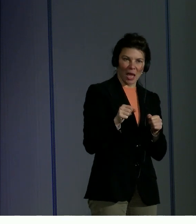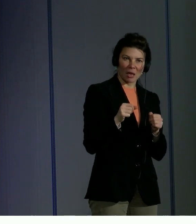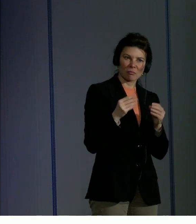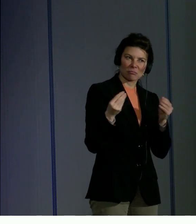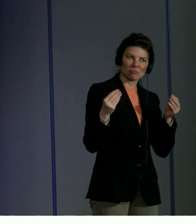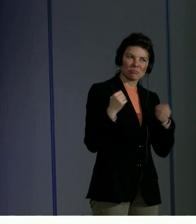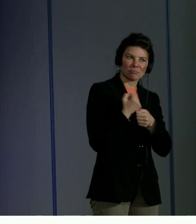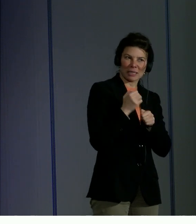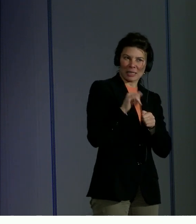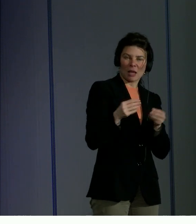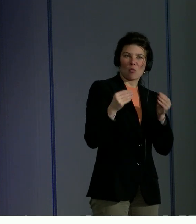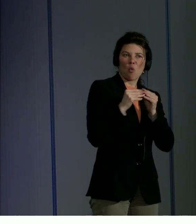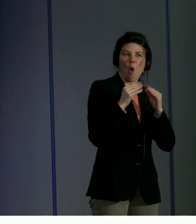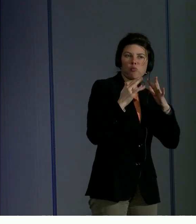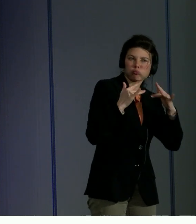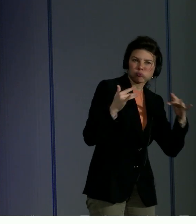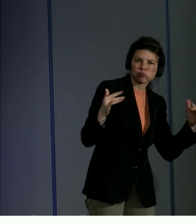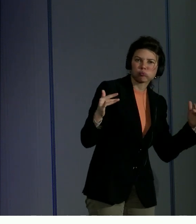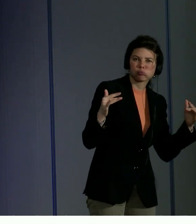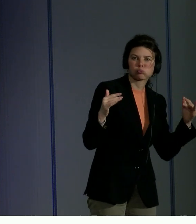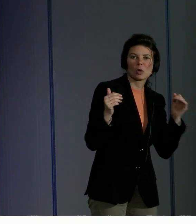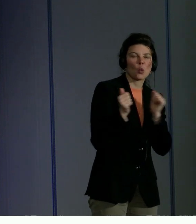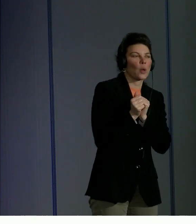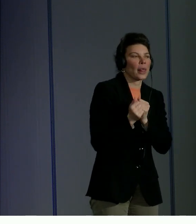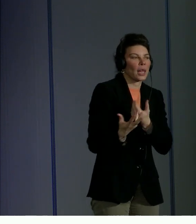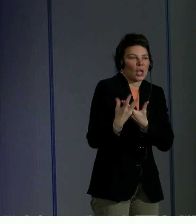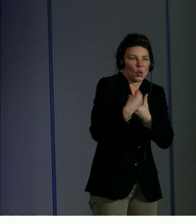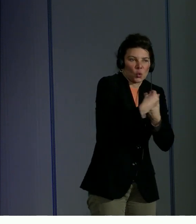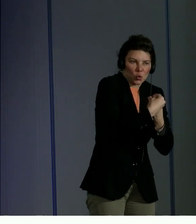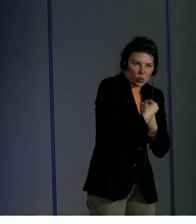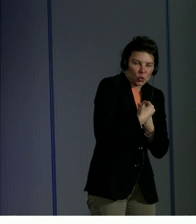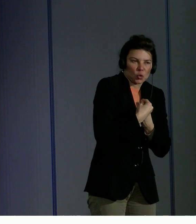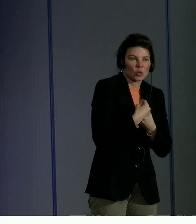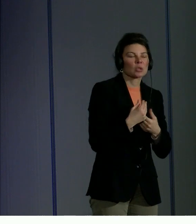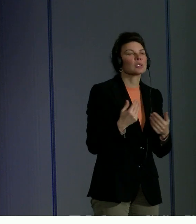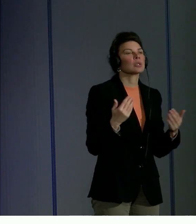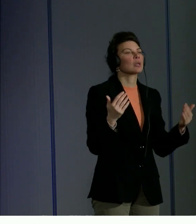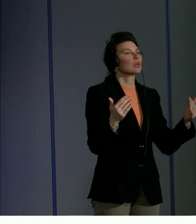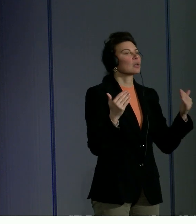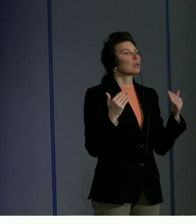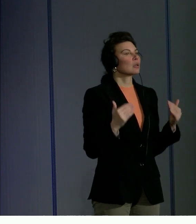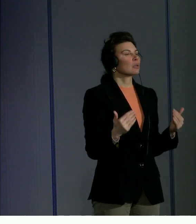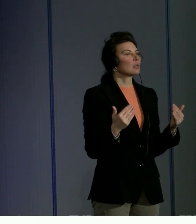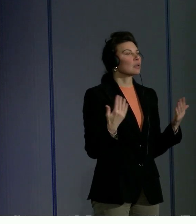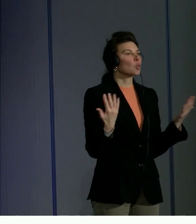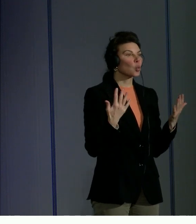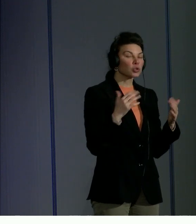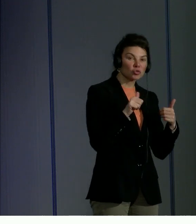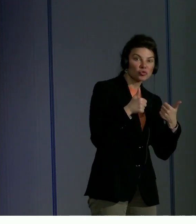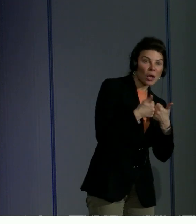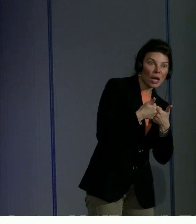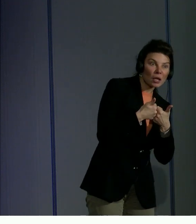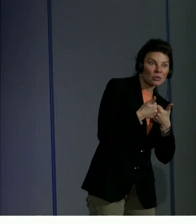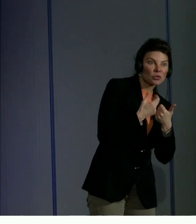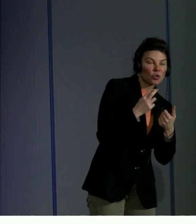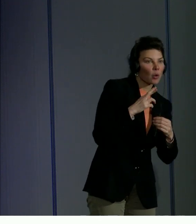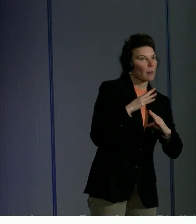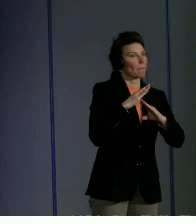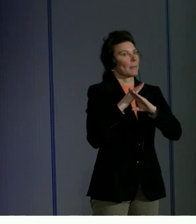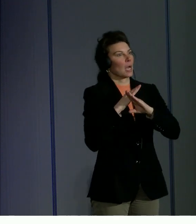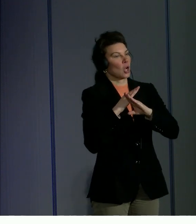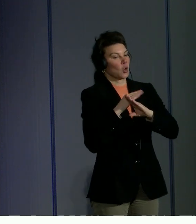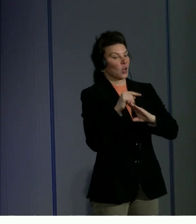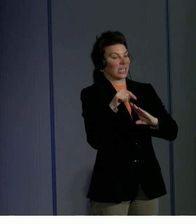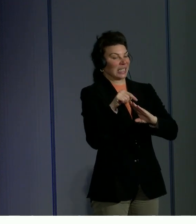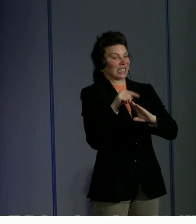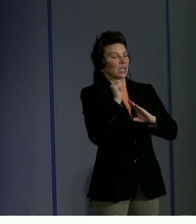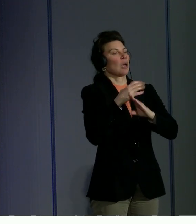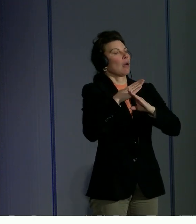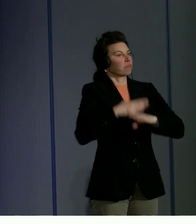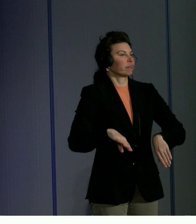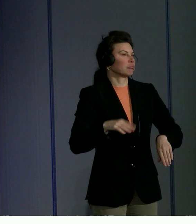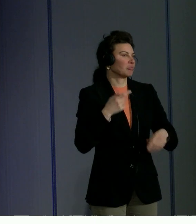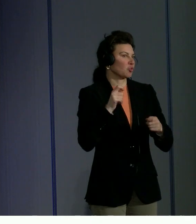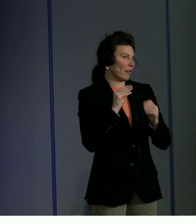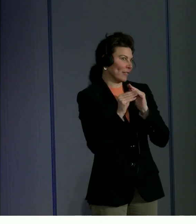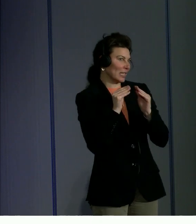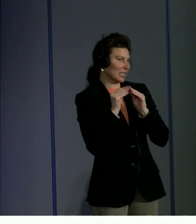opportunities and what is the challenge or barrier you might want to fix as we take you through